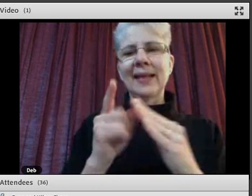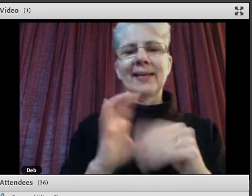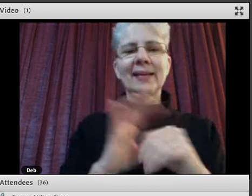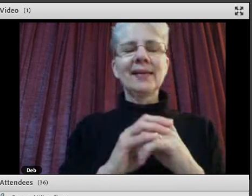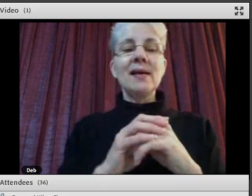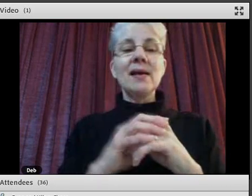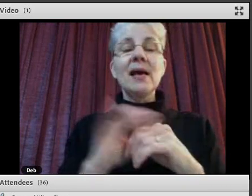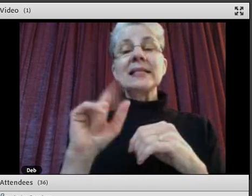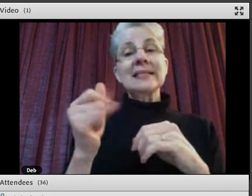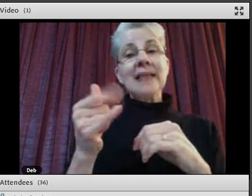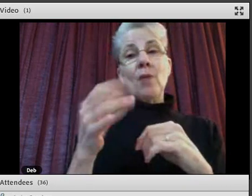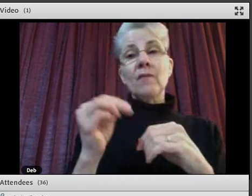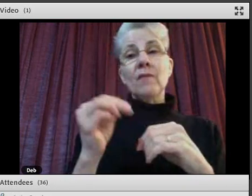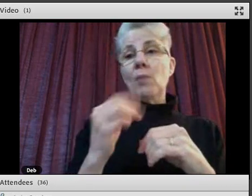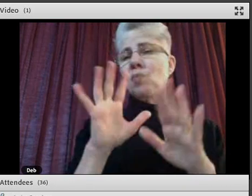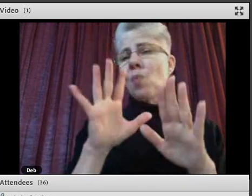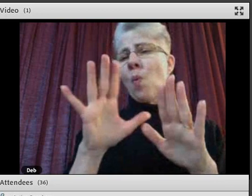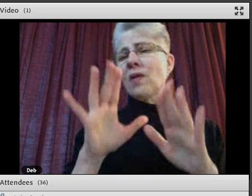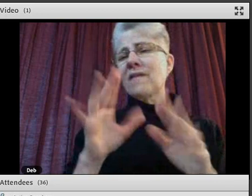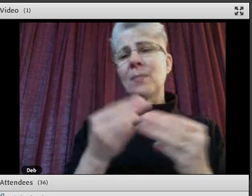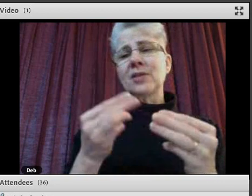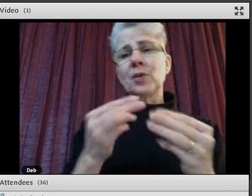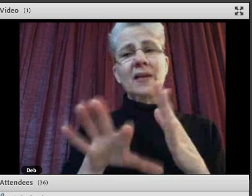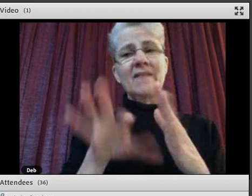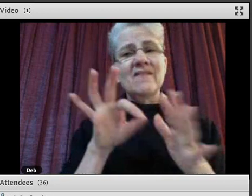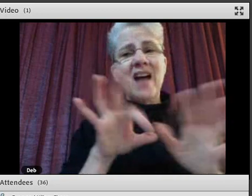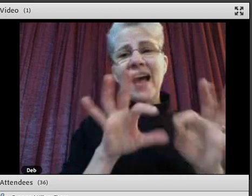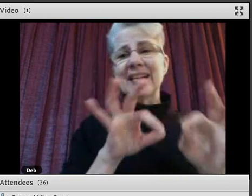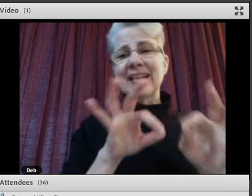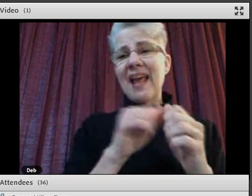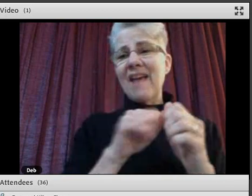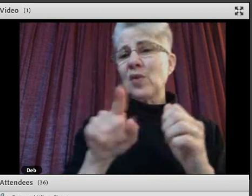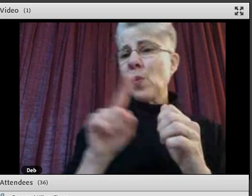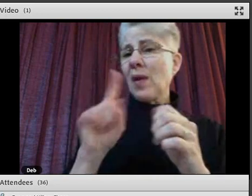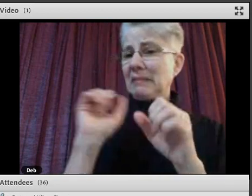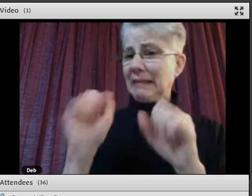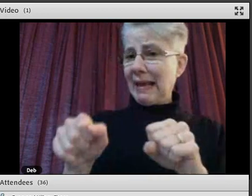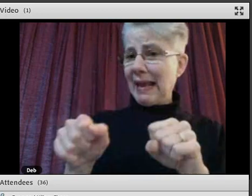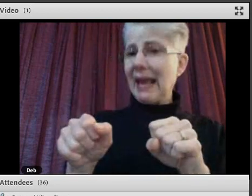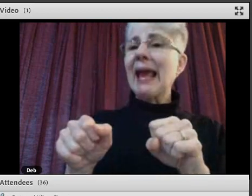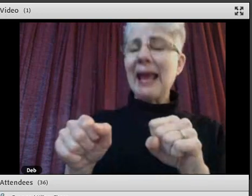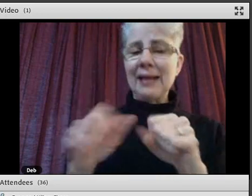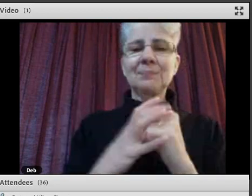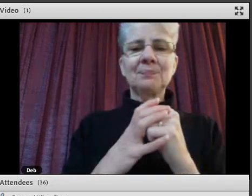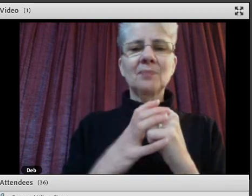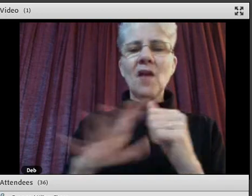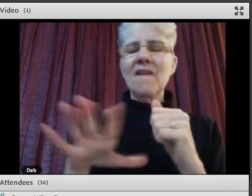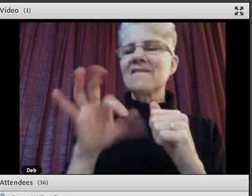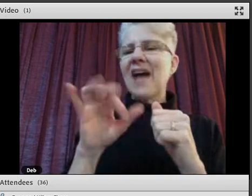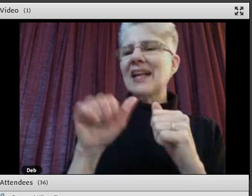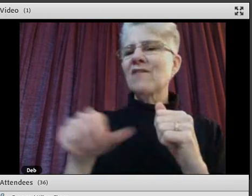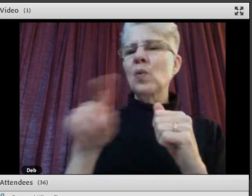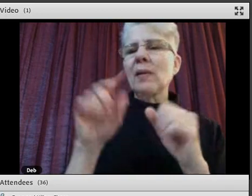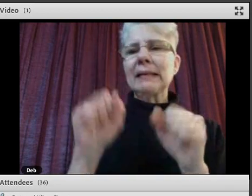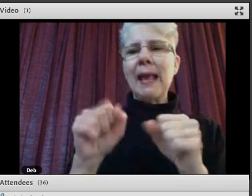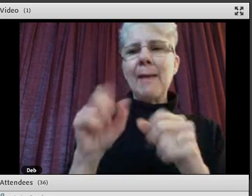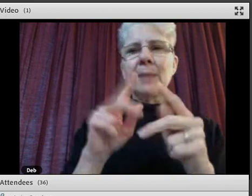Styrofoam is great because you can find it... [ Mutters ] just about everywhere.